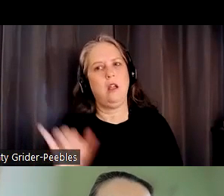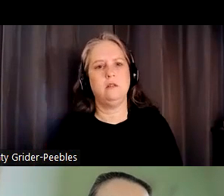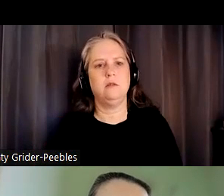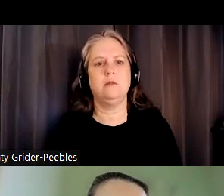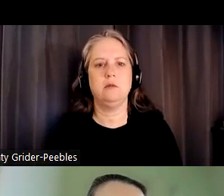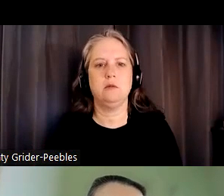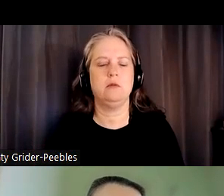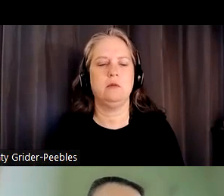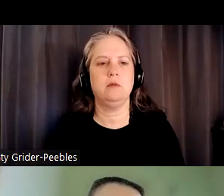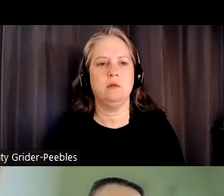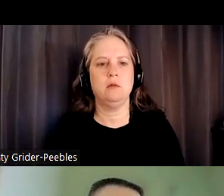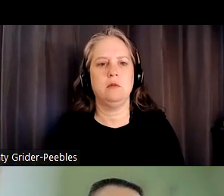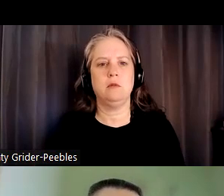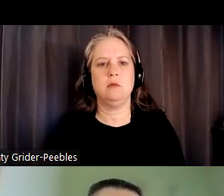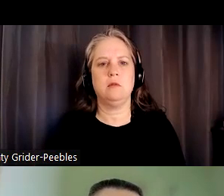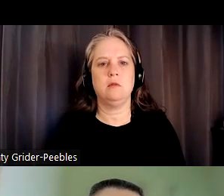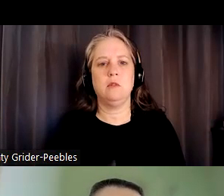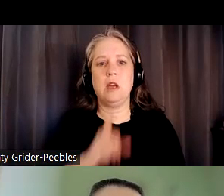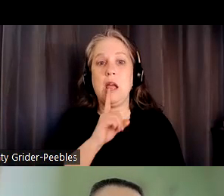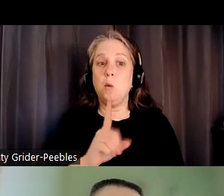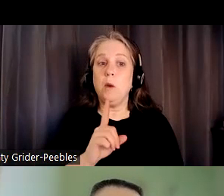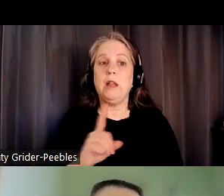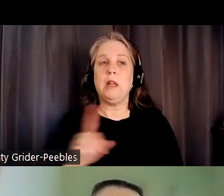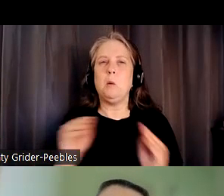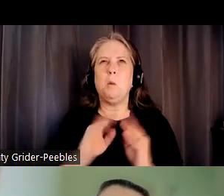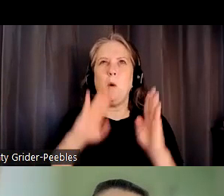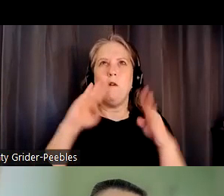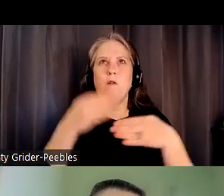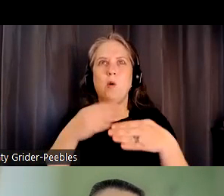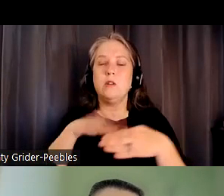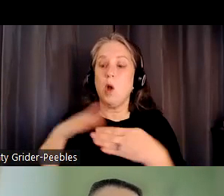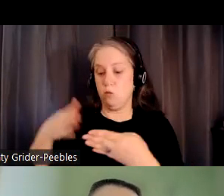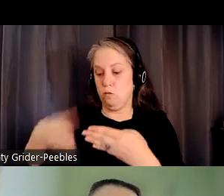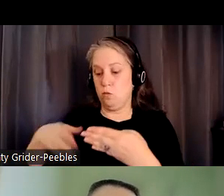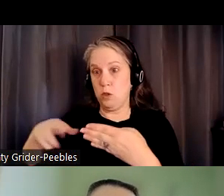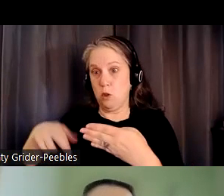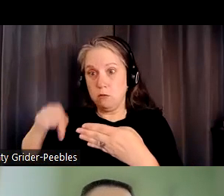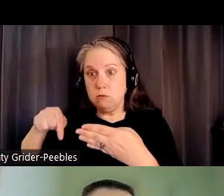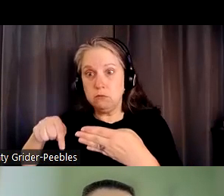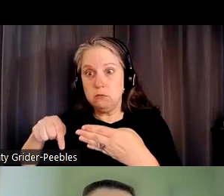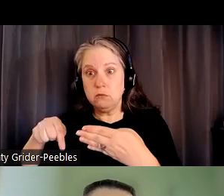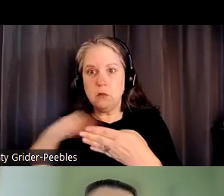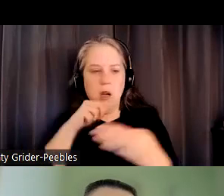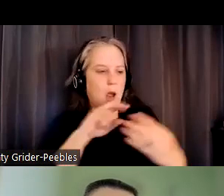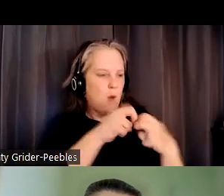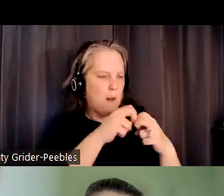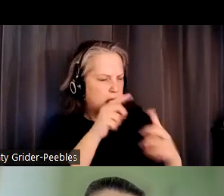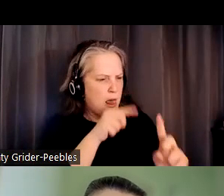It focuses on outcomes rather than problems, solutions, if you will.